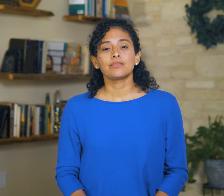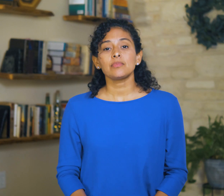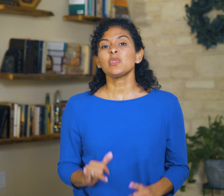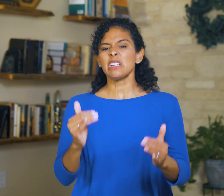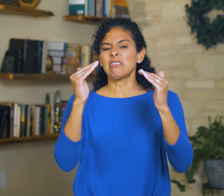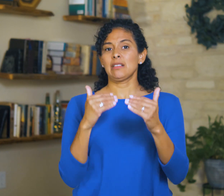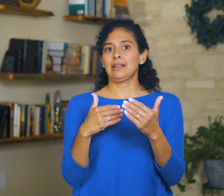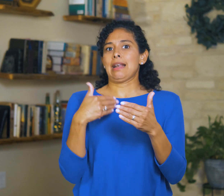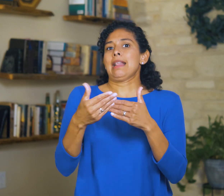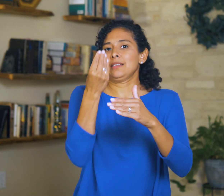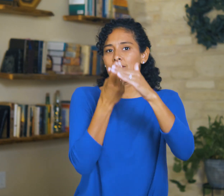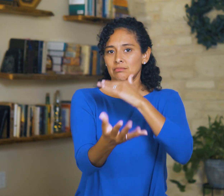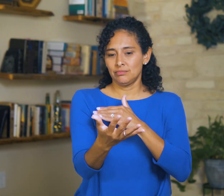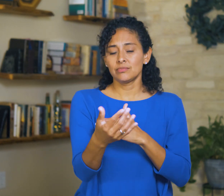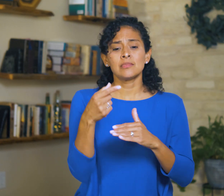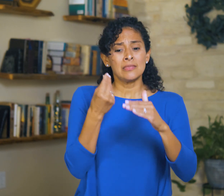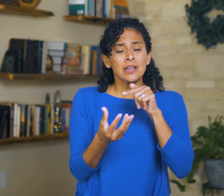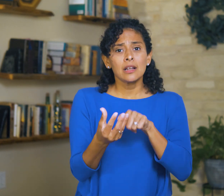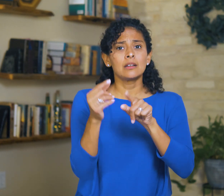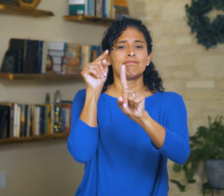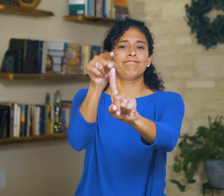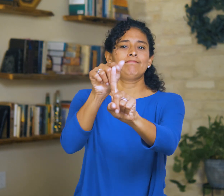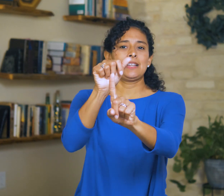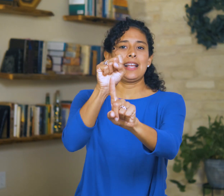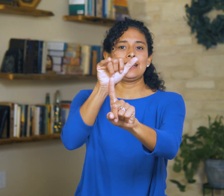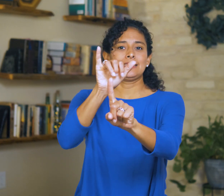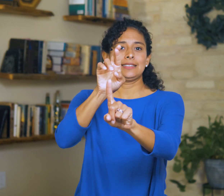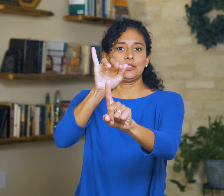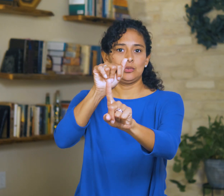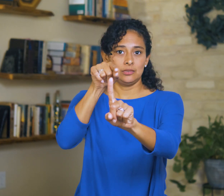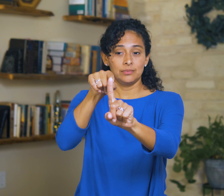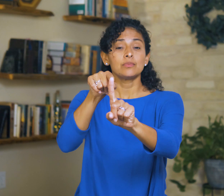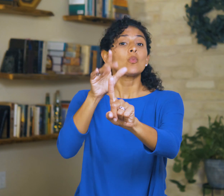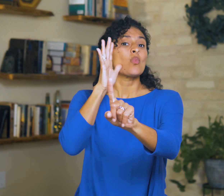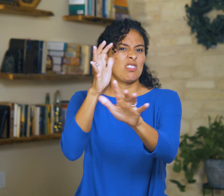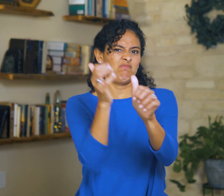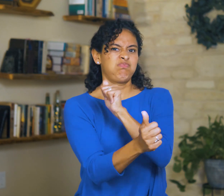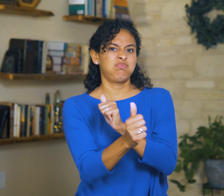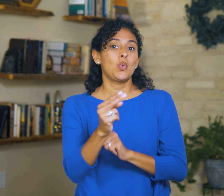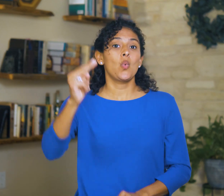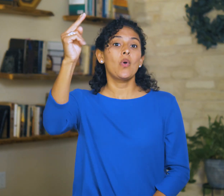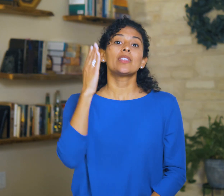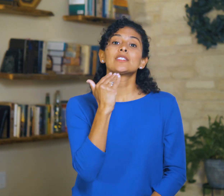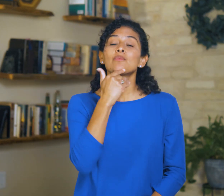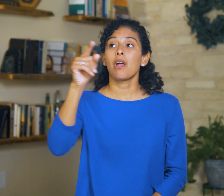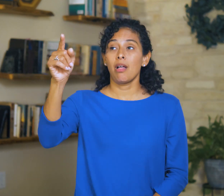The next oracle is for Assyria, who will destroy Northern Israel